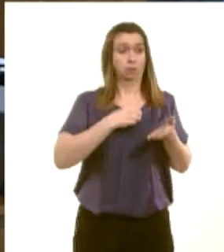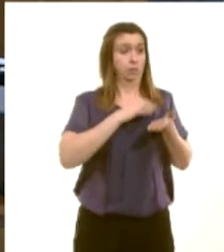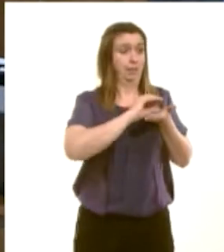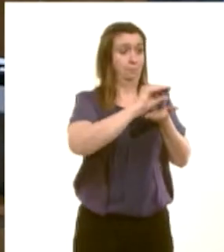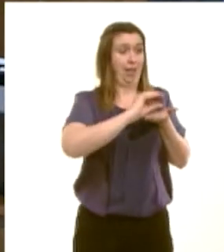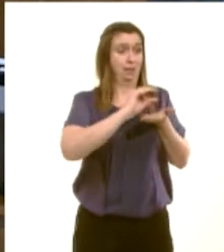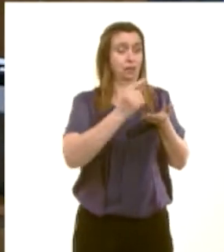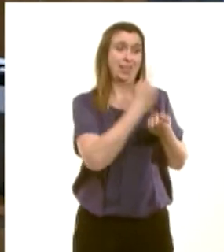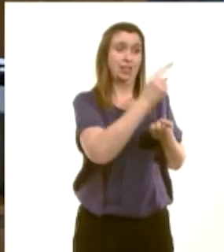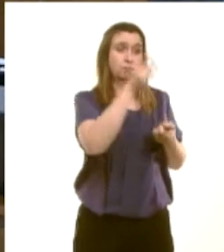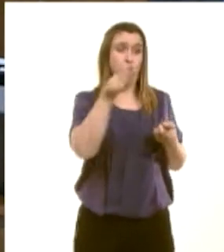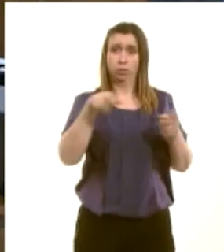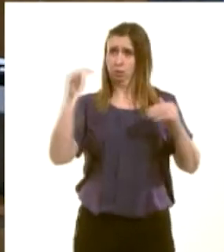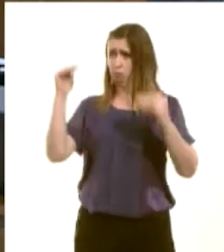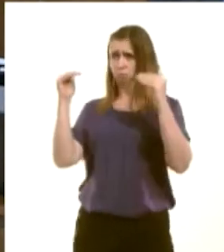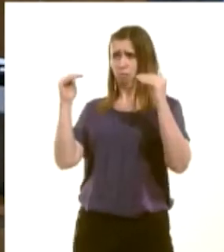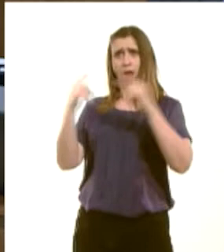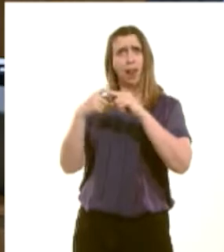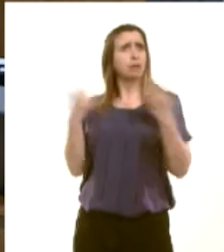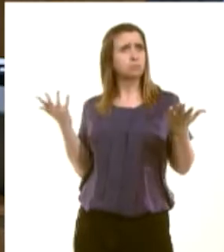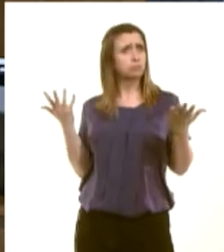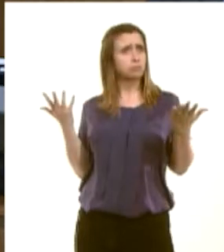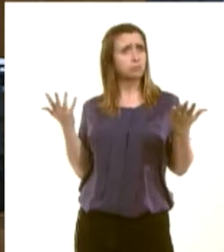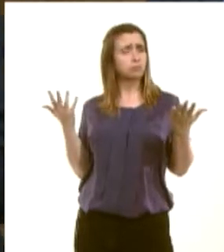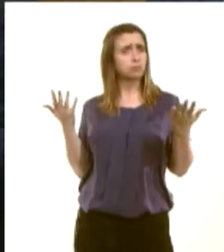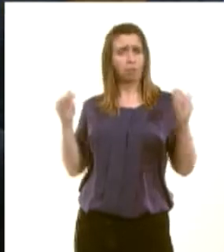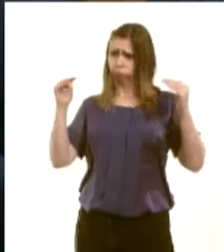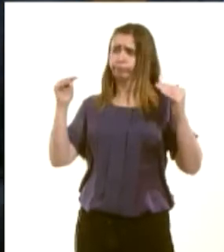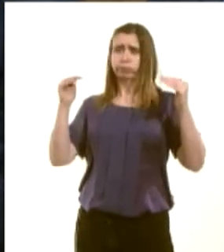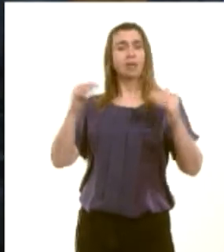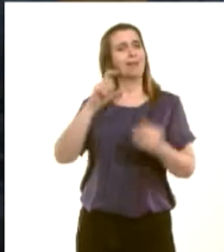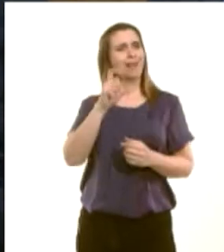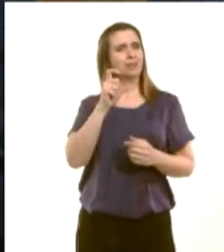is at least as high as in England. We know, with regard to cancer drugs, we spend more